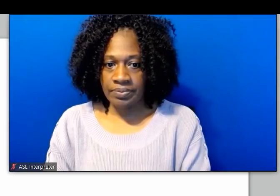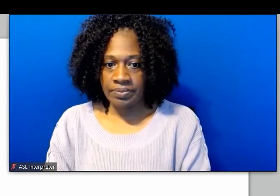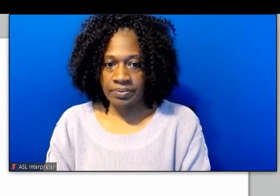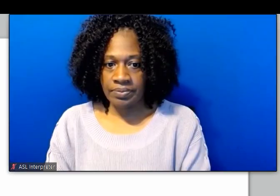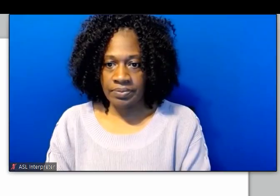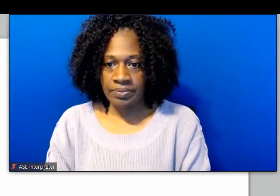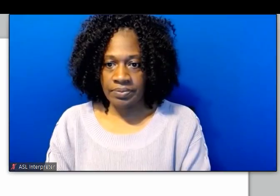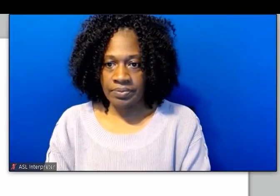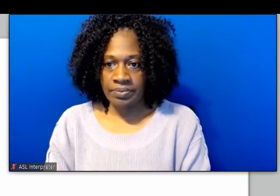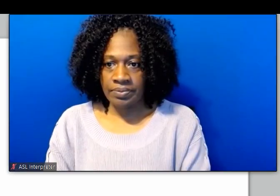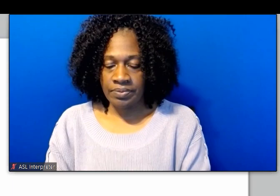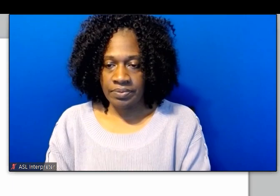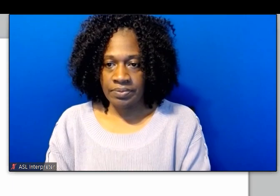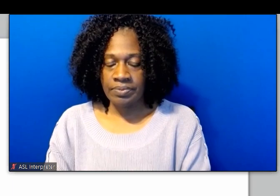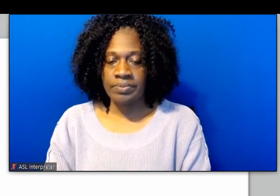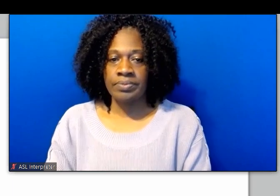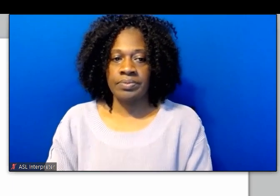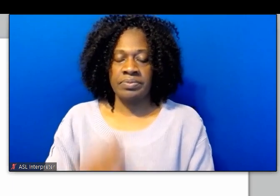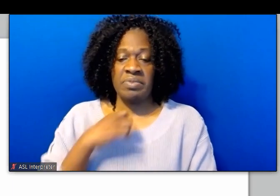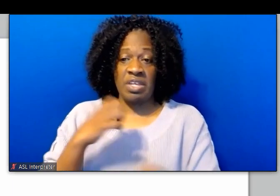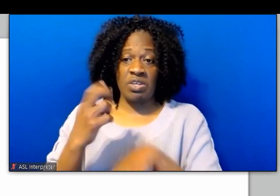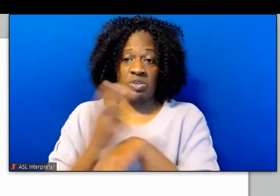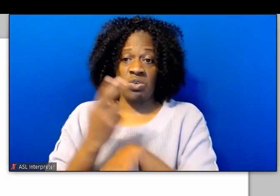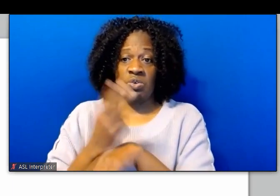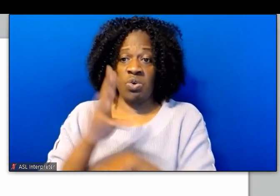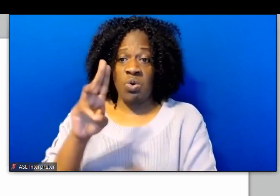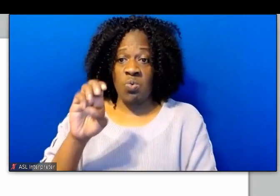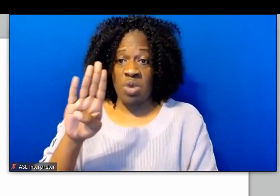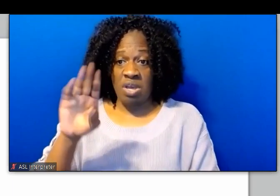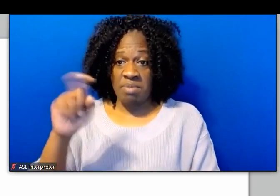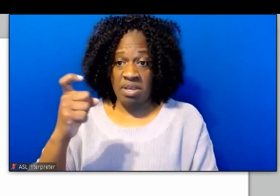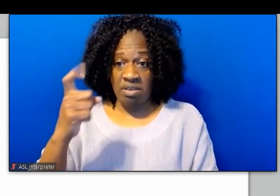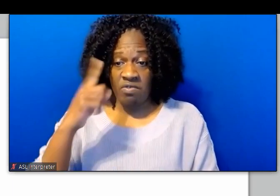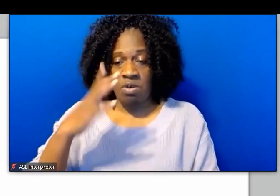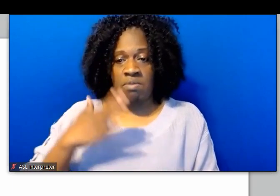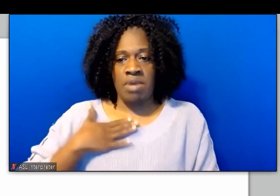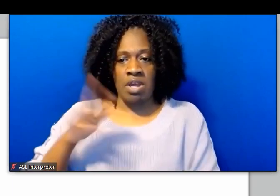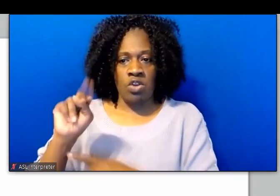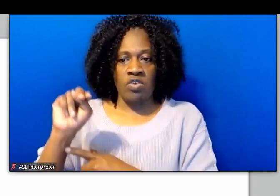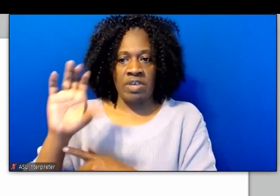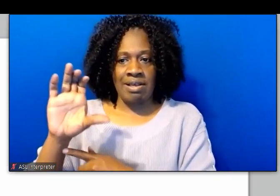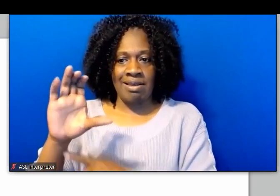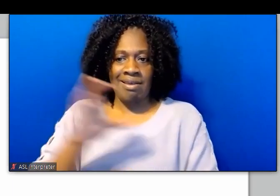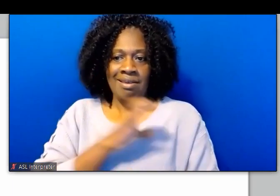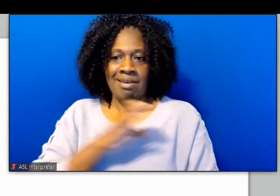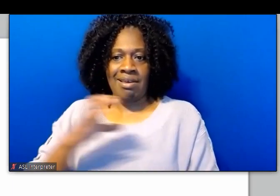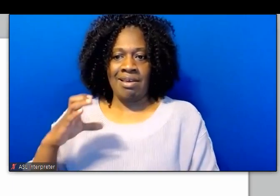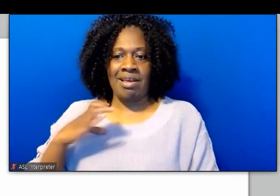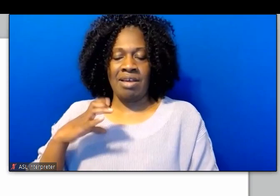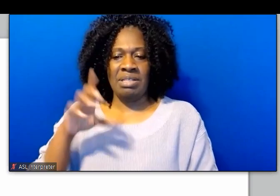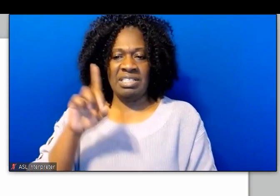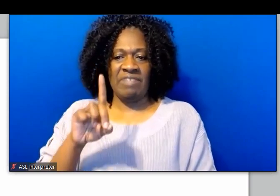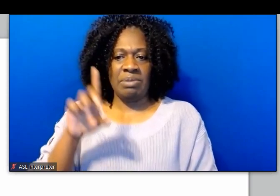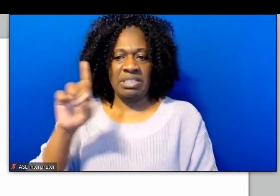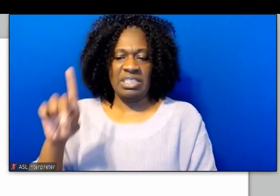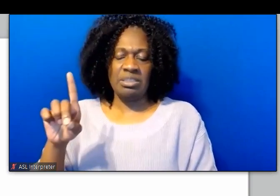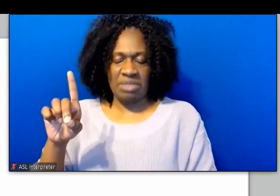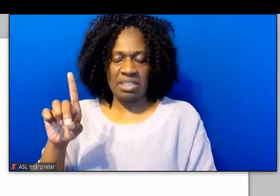(Philip Woodward) I use Web Ex for my for my North Carolina Council on Developmental Disabilities staff meetings